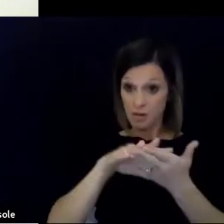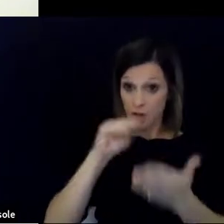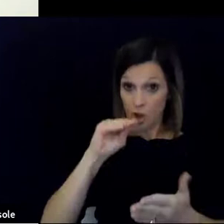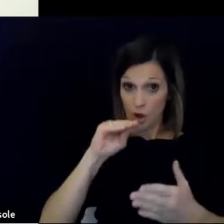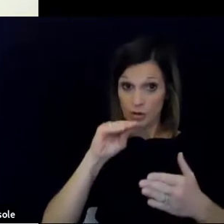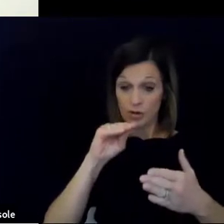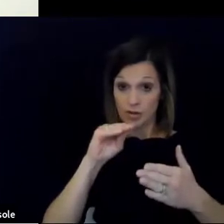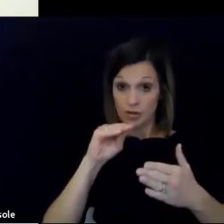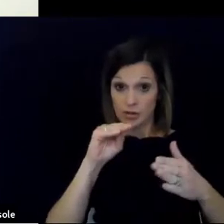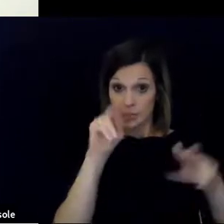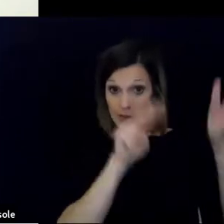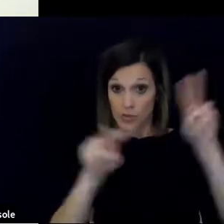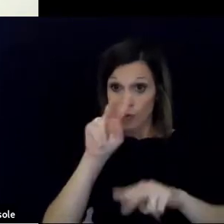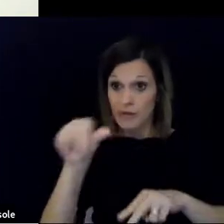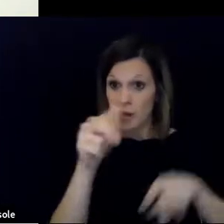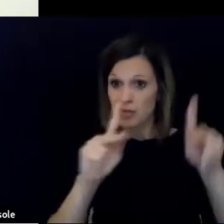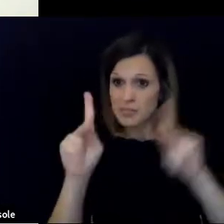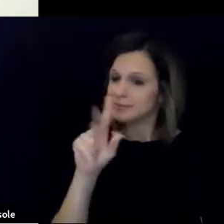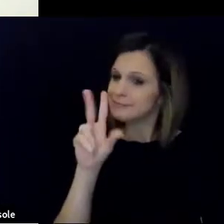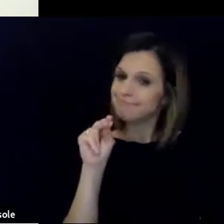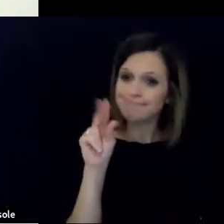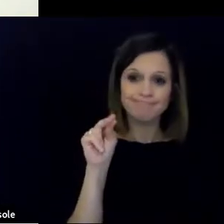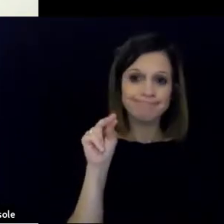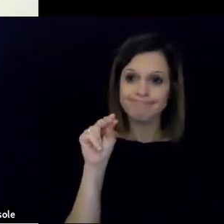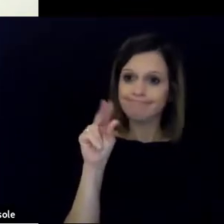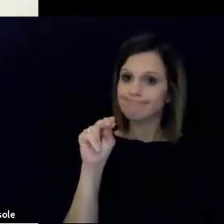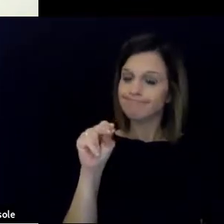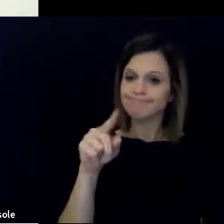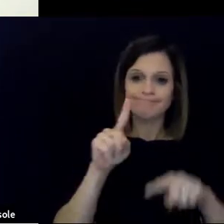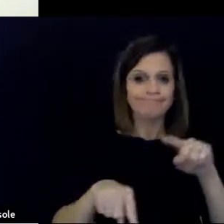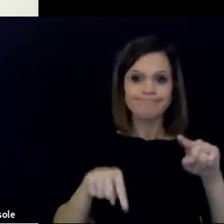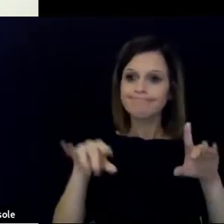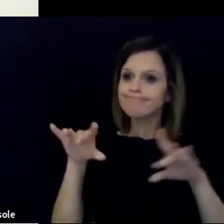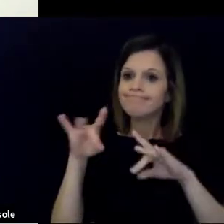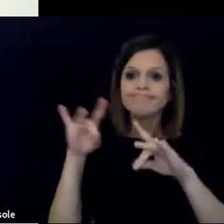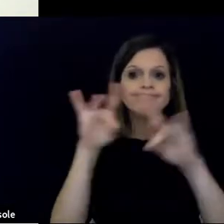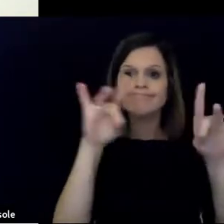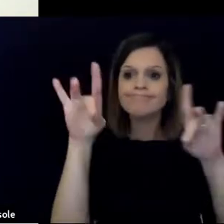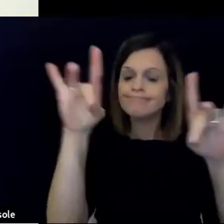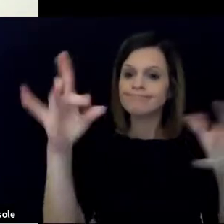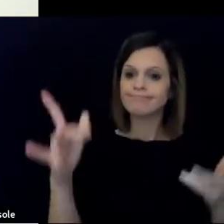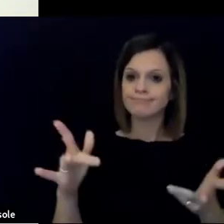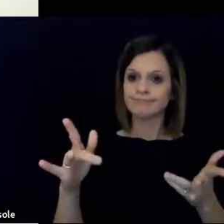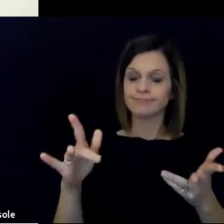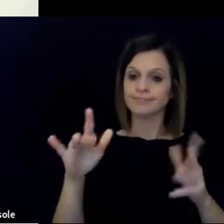and just, you know, picking it up. It has to be brought to them.